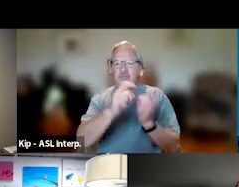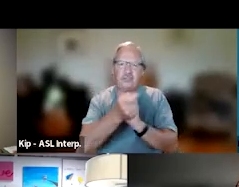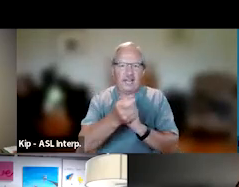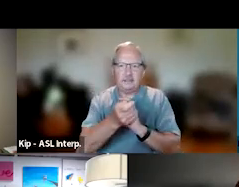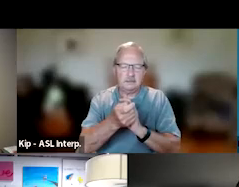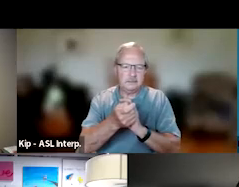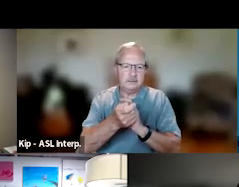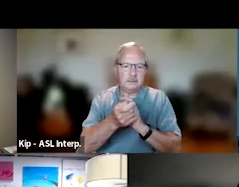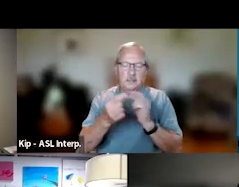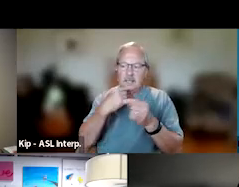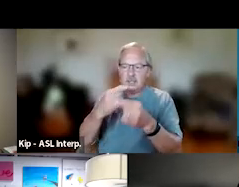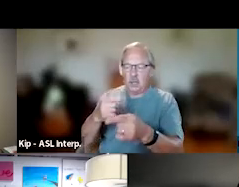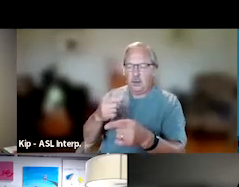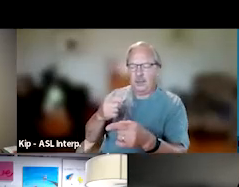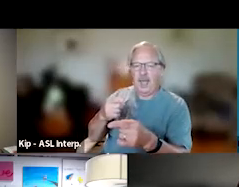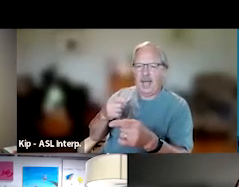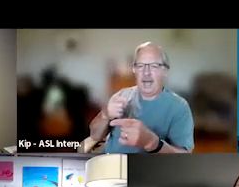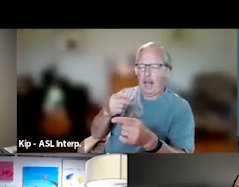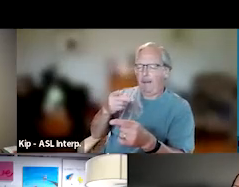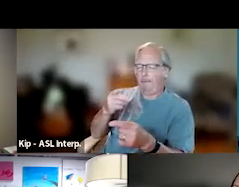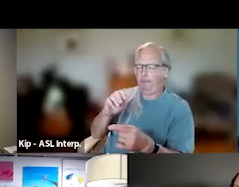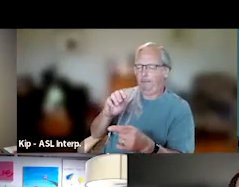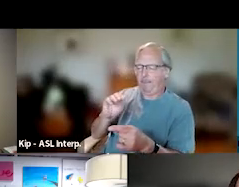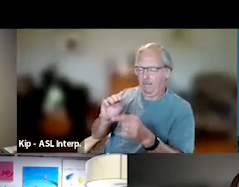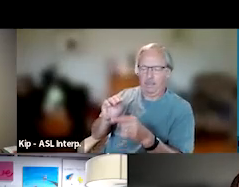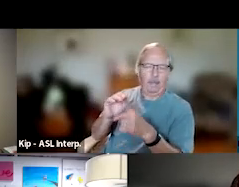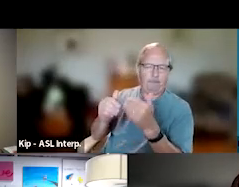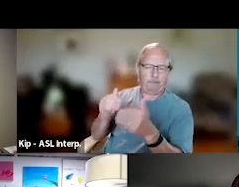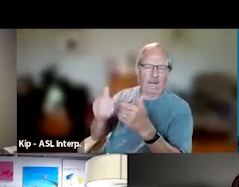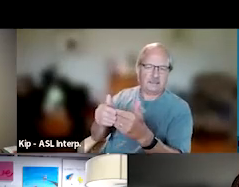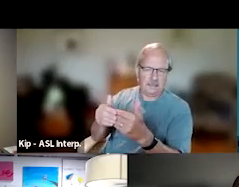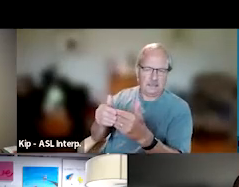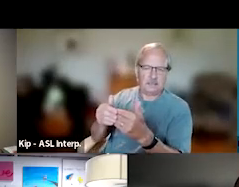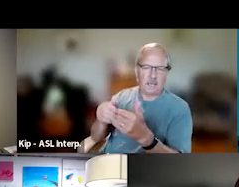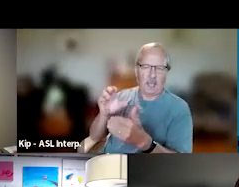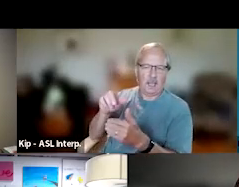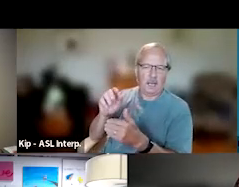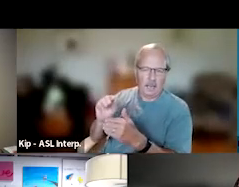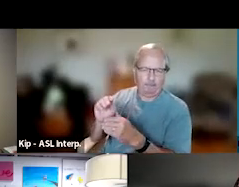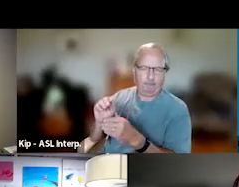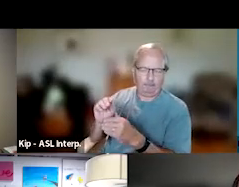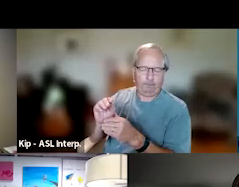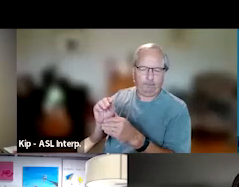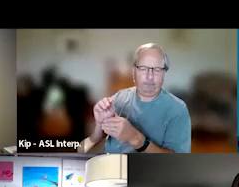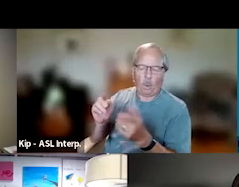in that POMS, the way either that they process claims or process the eligibility, things like that,